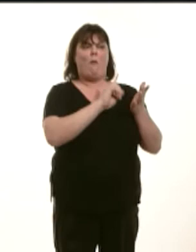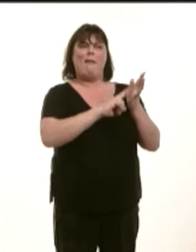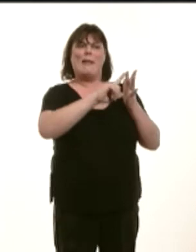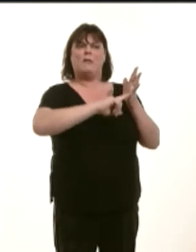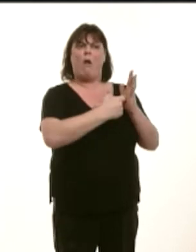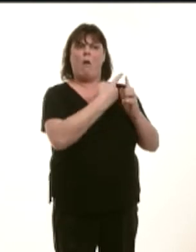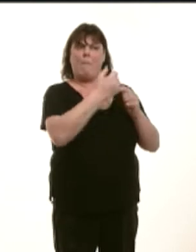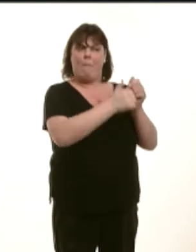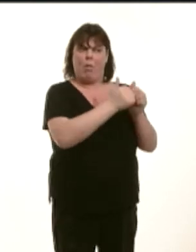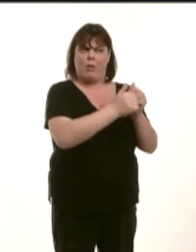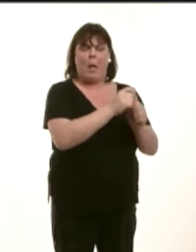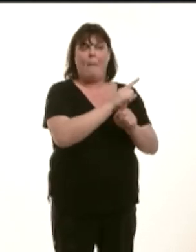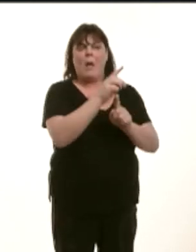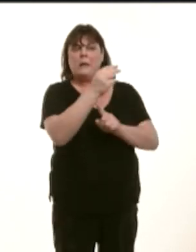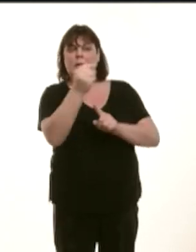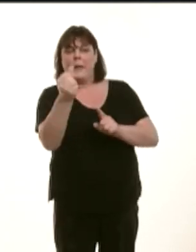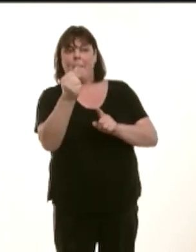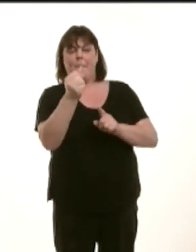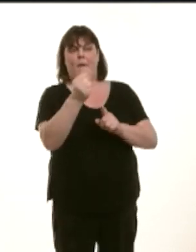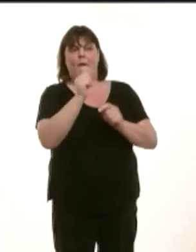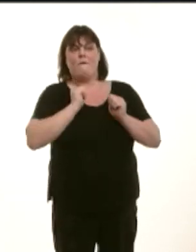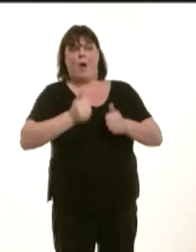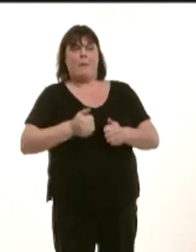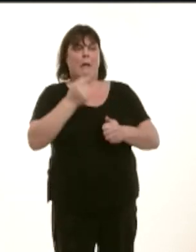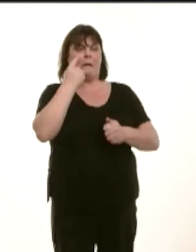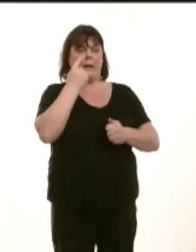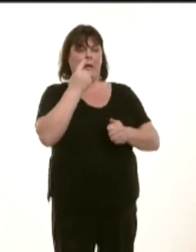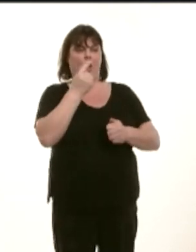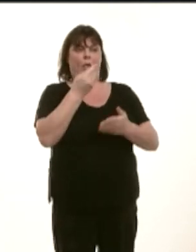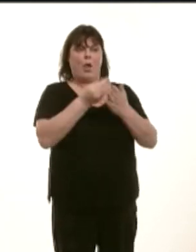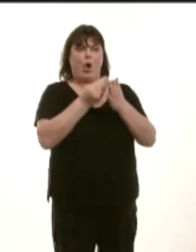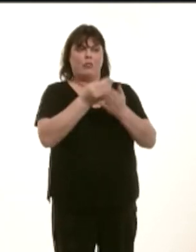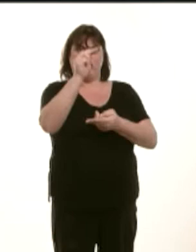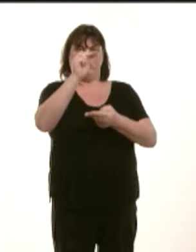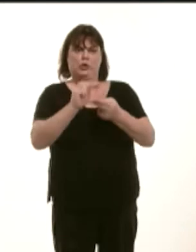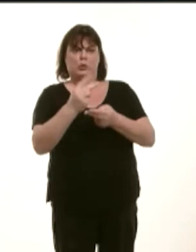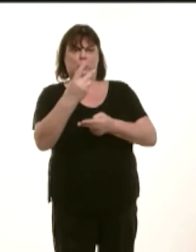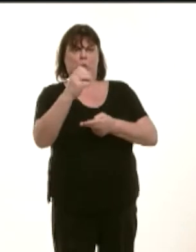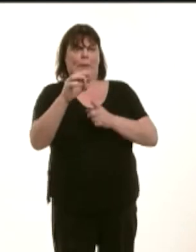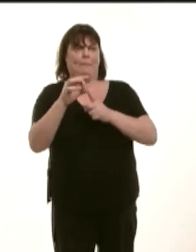have recently witnessed a drop of 10p per litre over the last year. In fact, payments